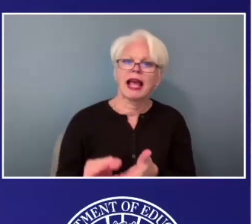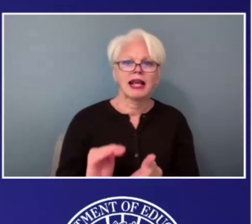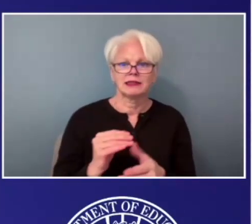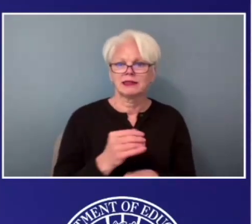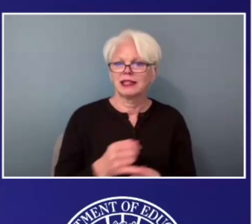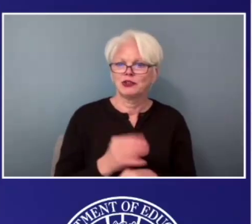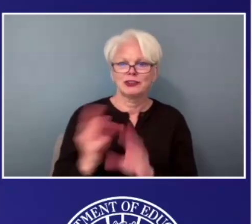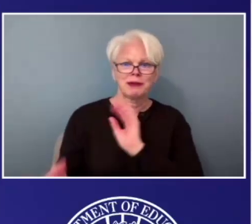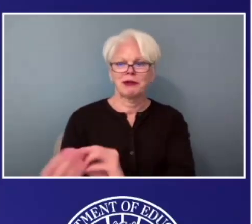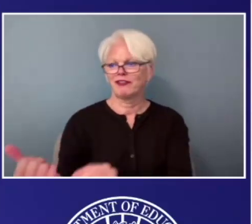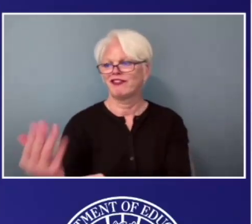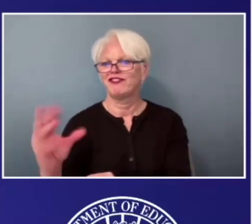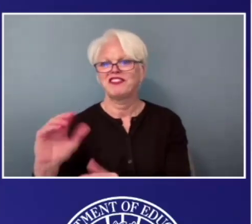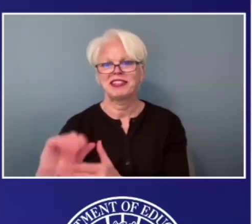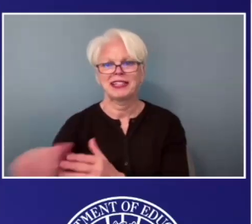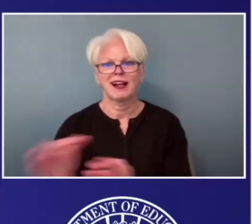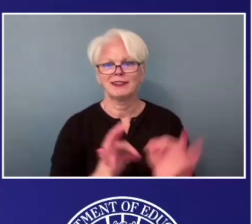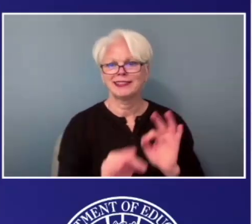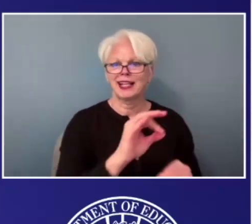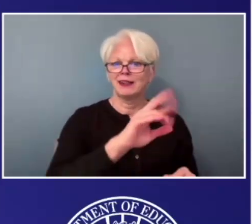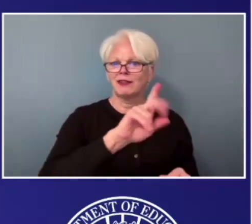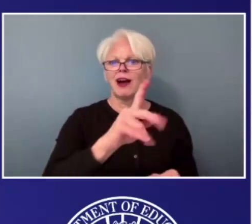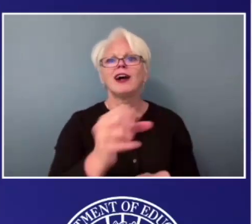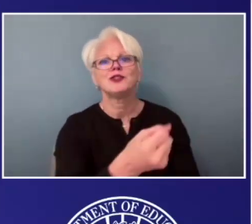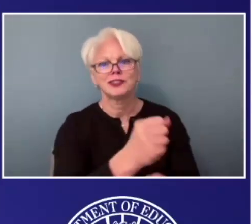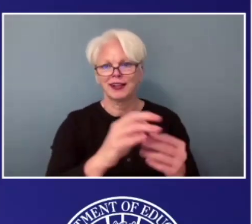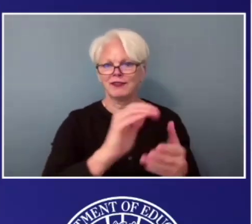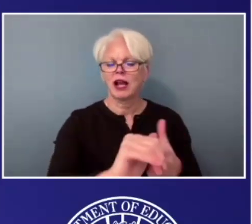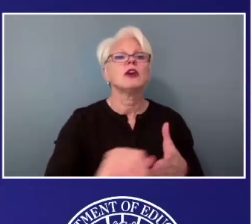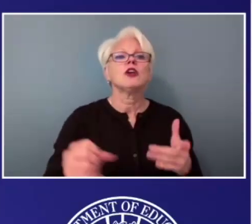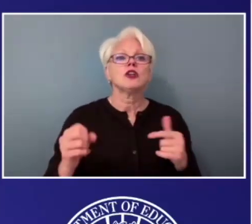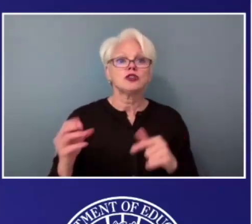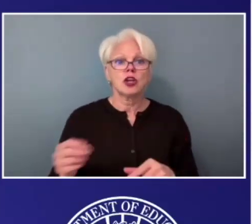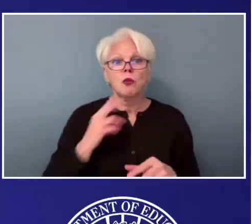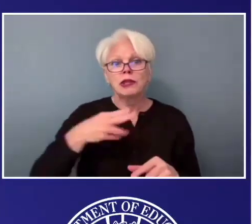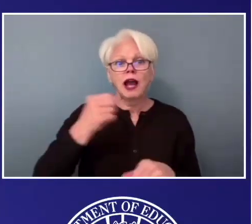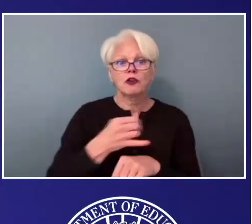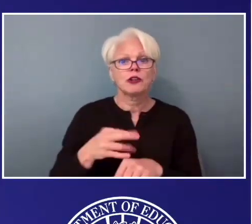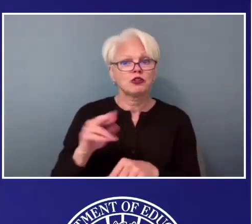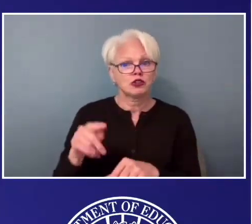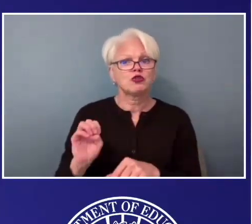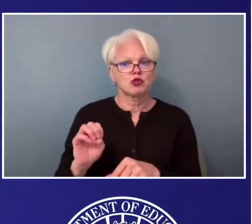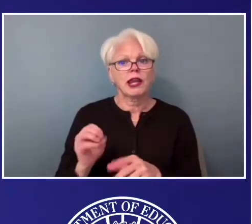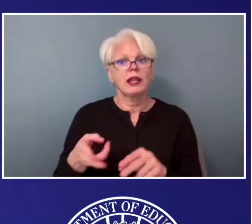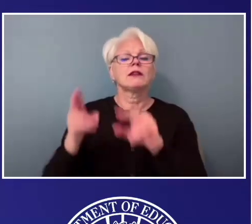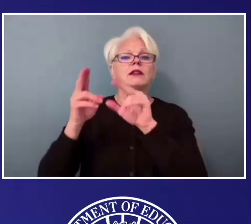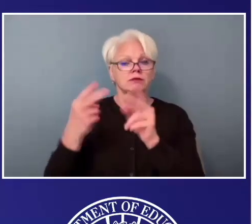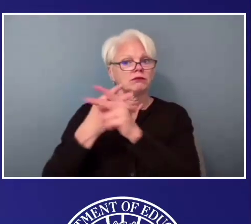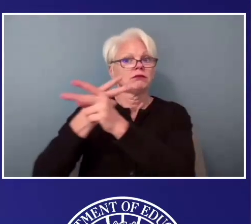And if this is particularly impactful when you have a higher interest rate, you could be paying -- and, and with that monthly minimum, you're